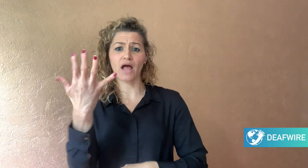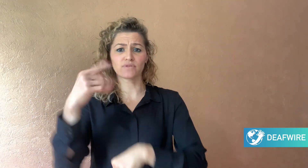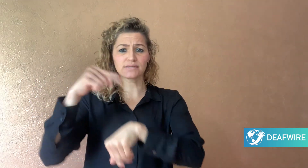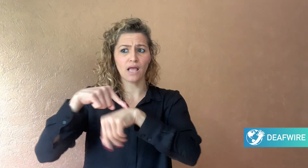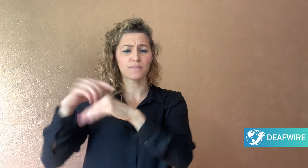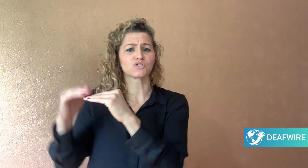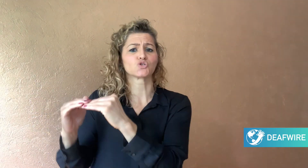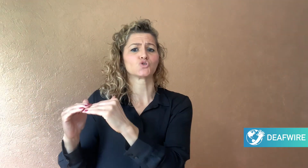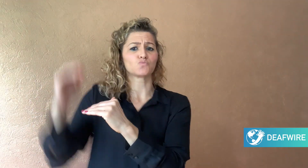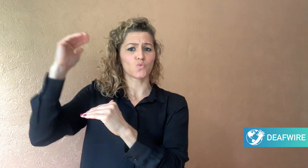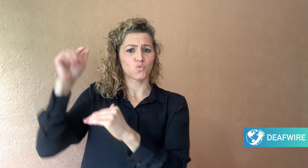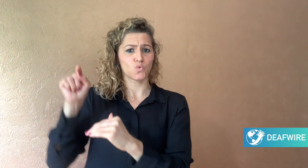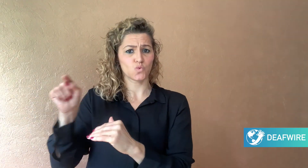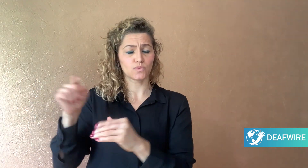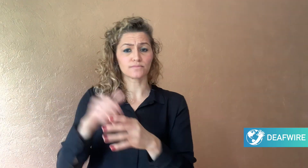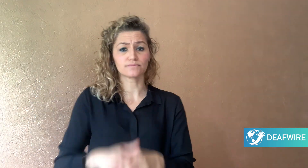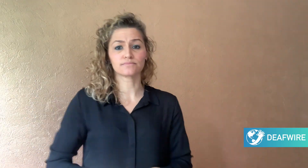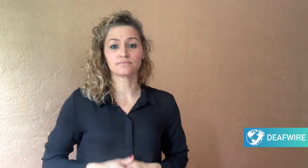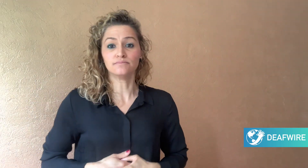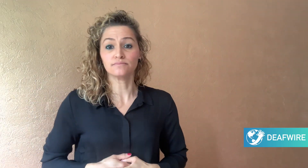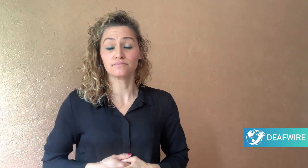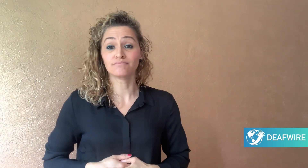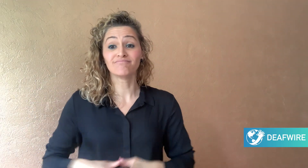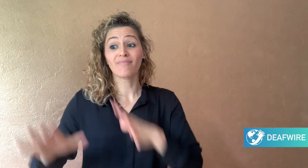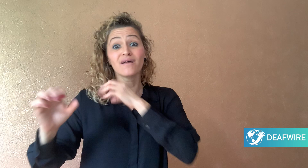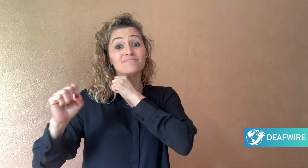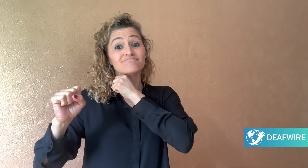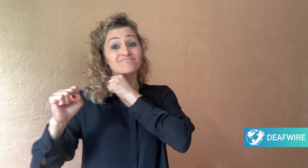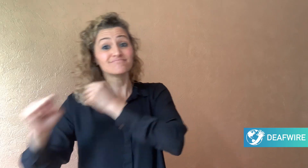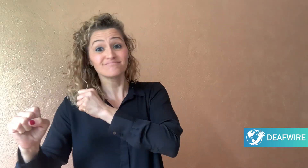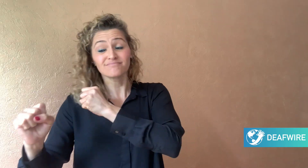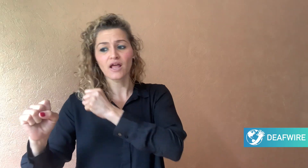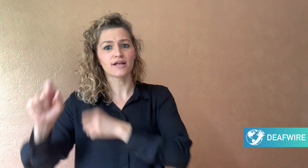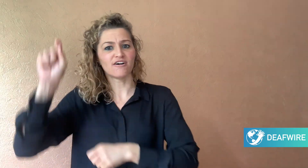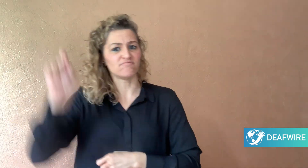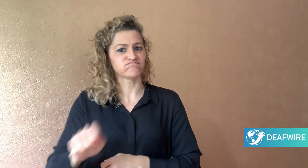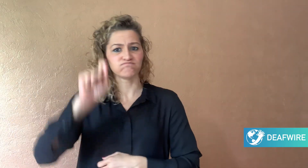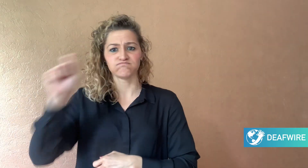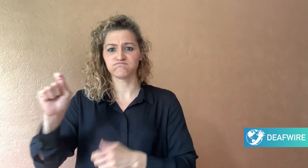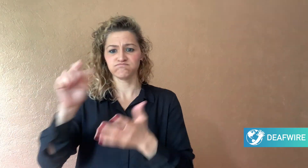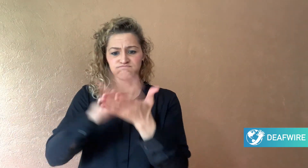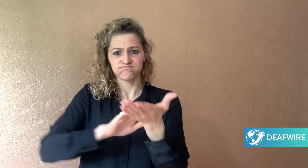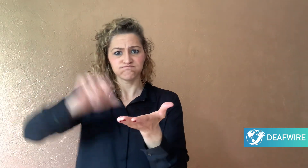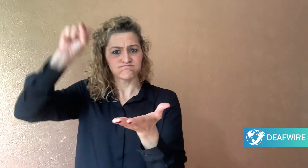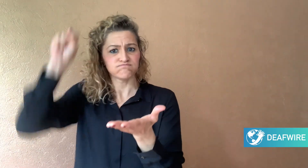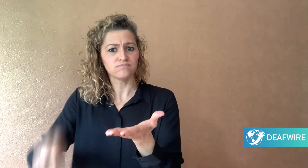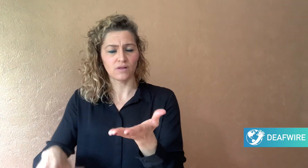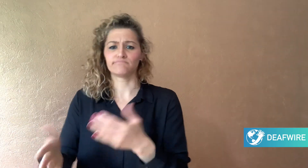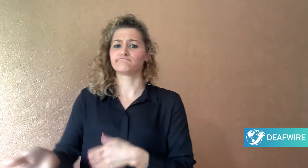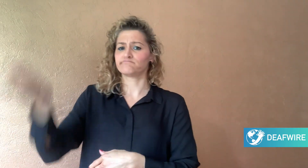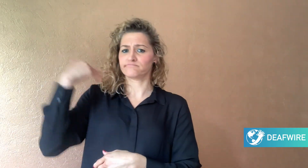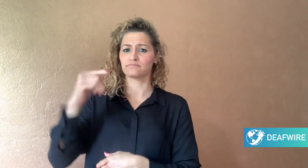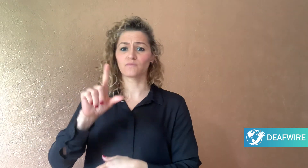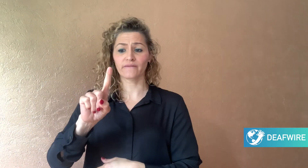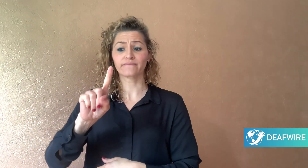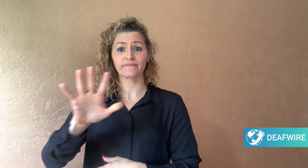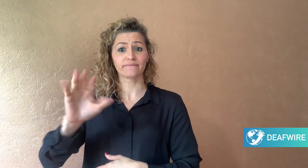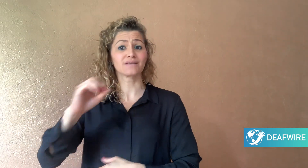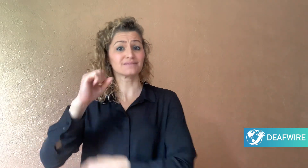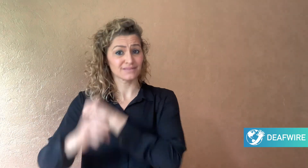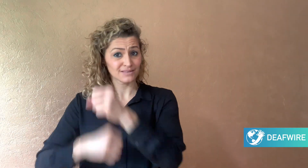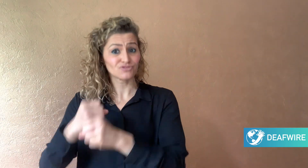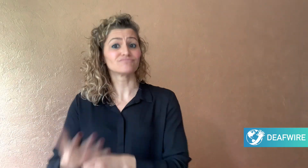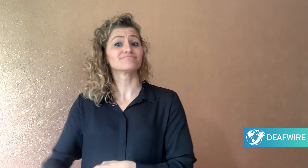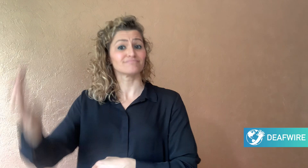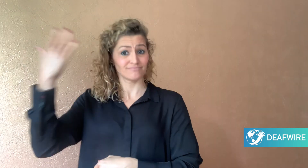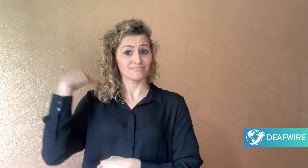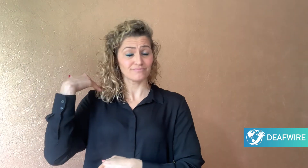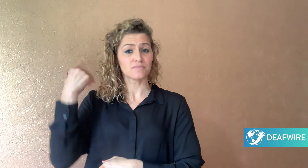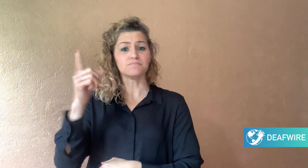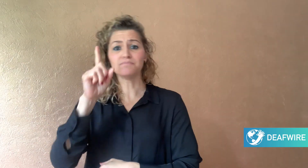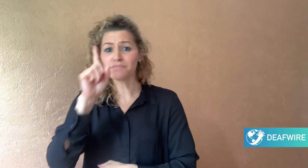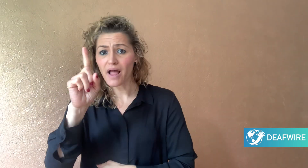When slavery was outlawed 150 years ago, a law was passed,